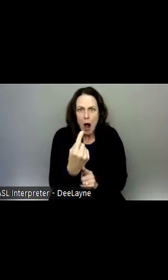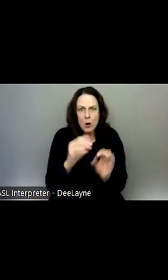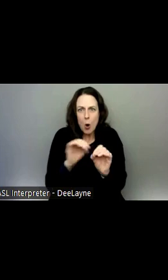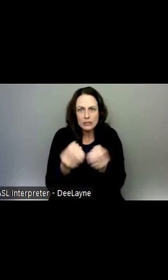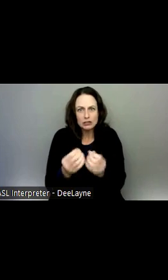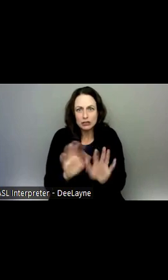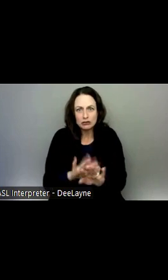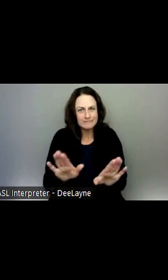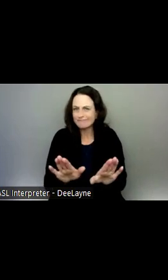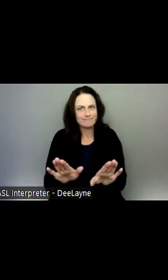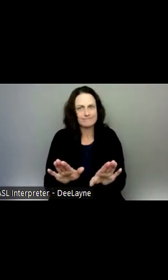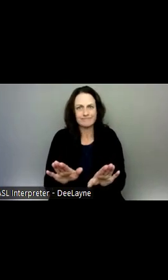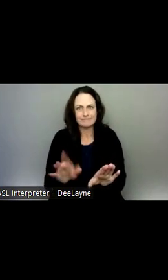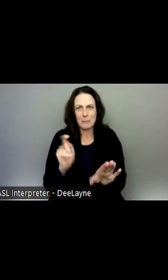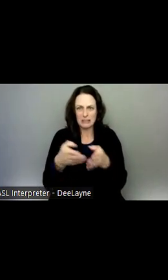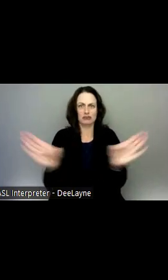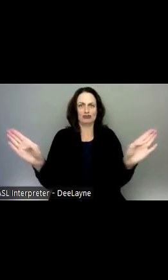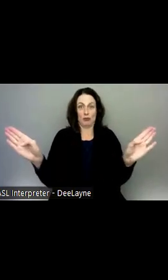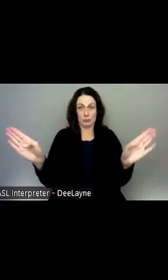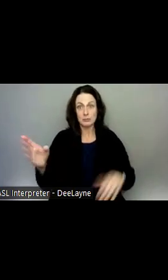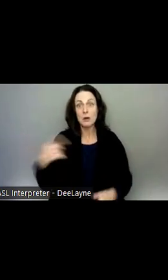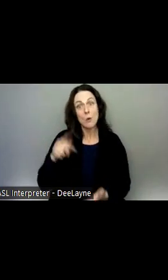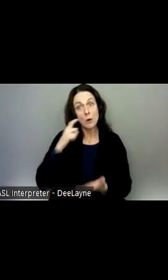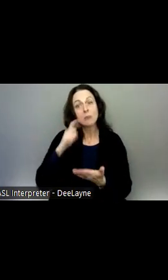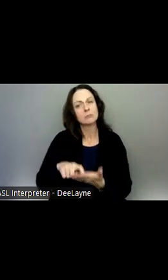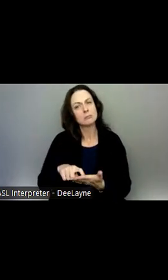And we recognize that there are a lot of conferences